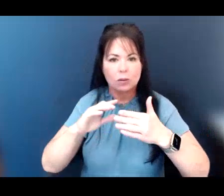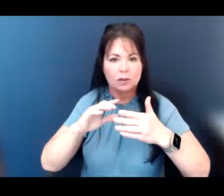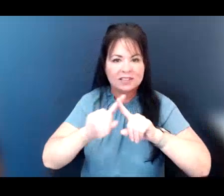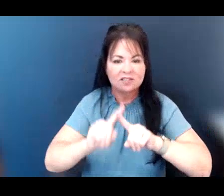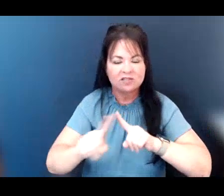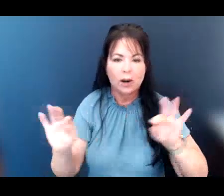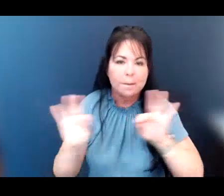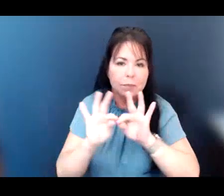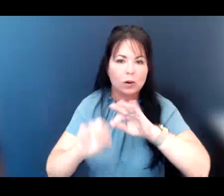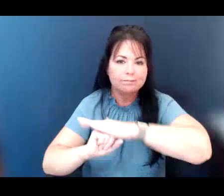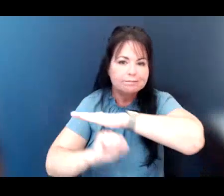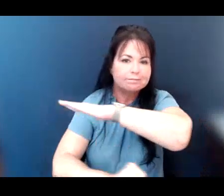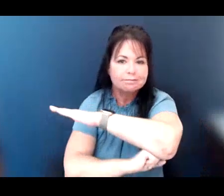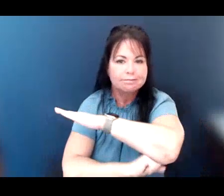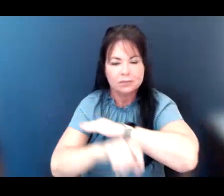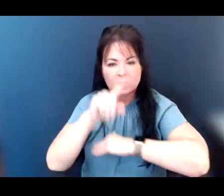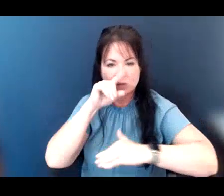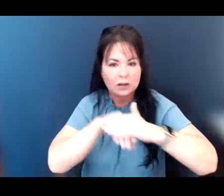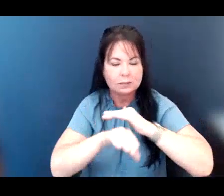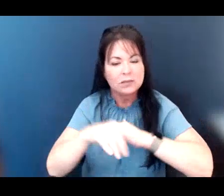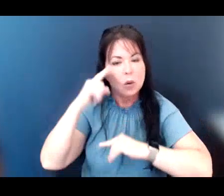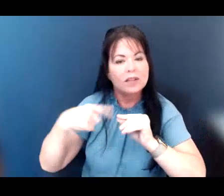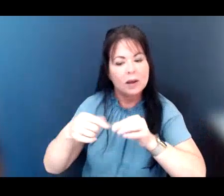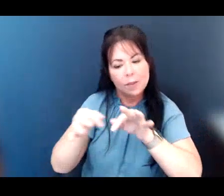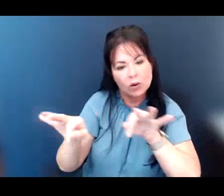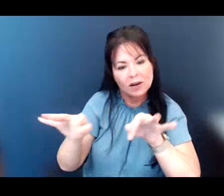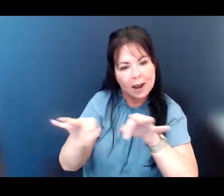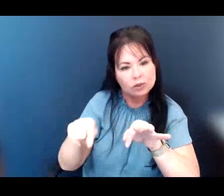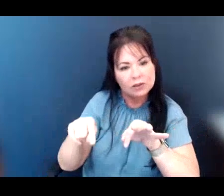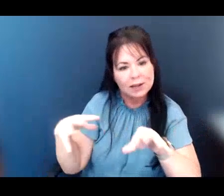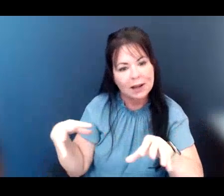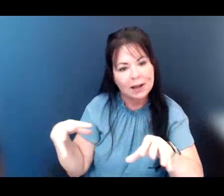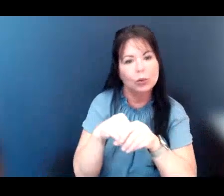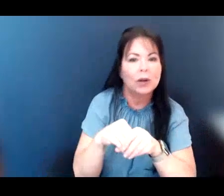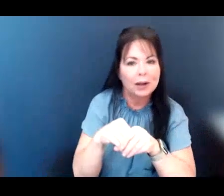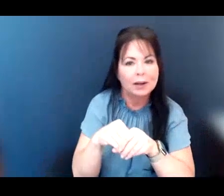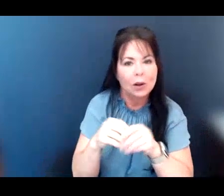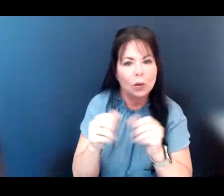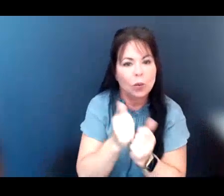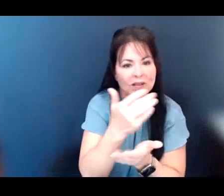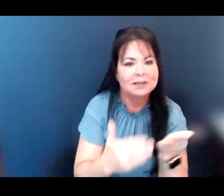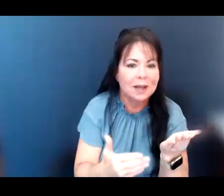Captioning is particularly included in the WCAG criteria. But in some cases, it's often viewed as an accommodation.